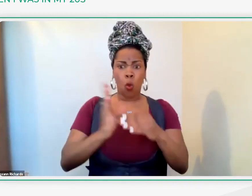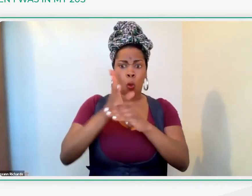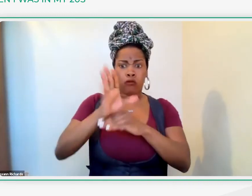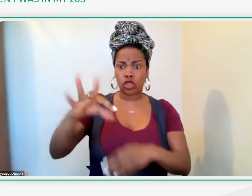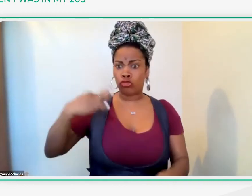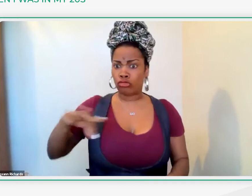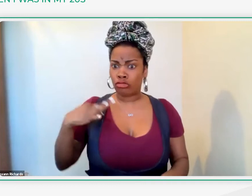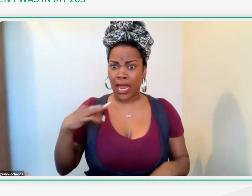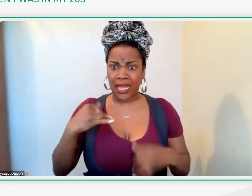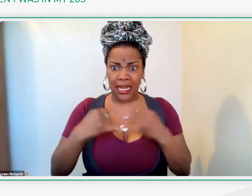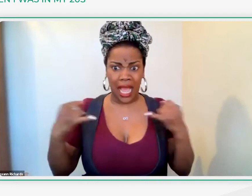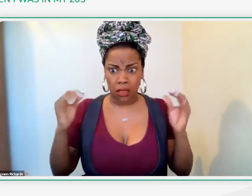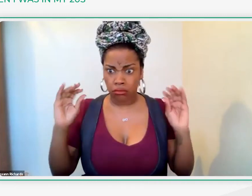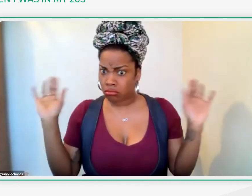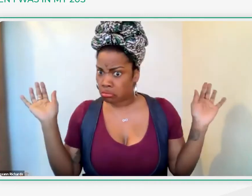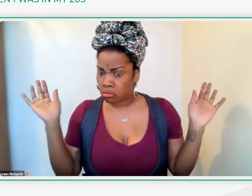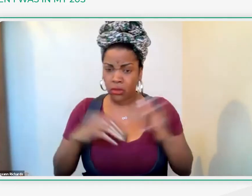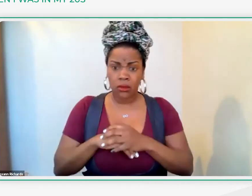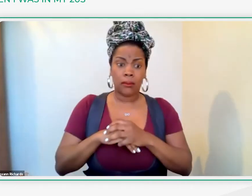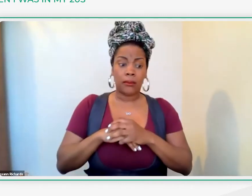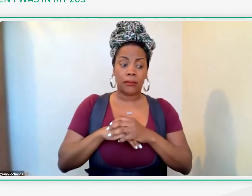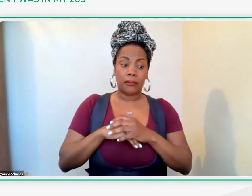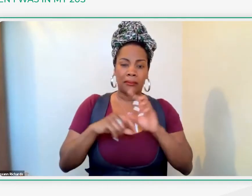Do not overuse your credit.